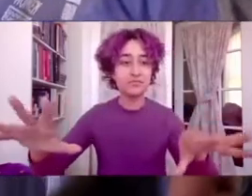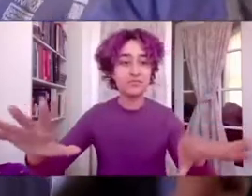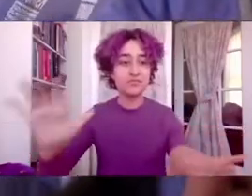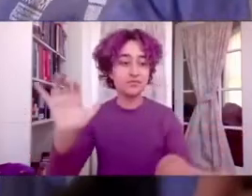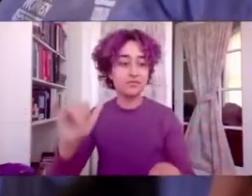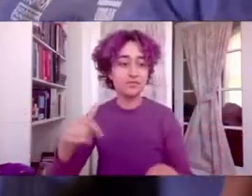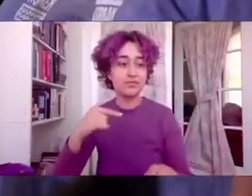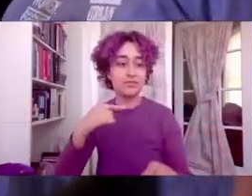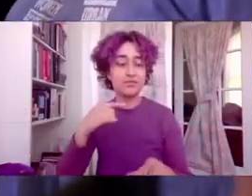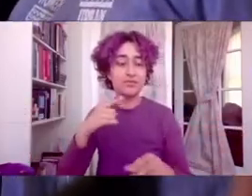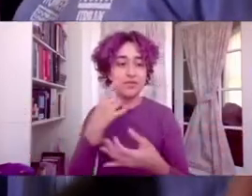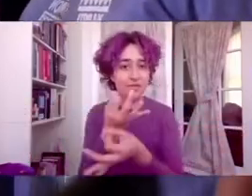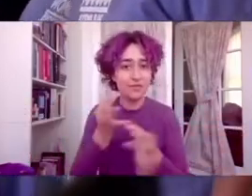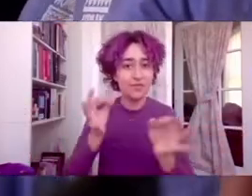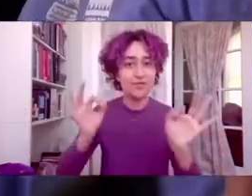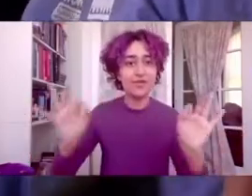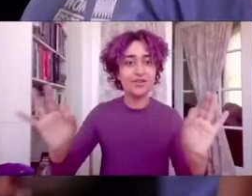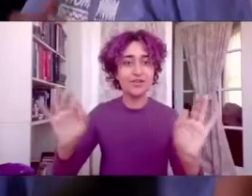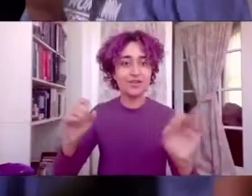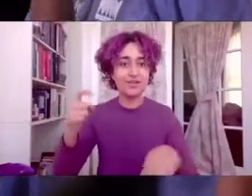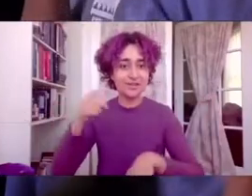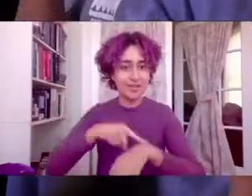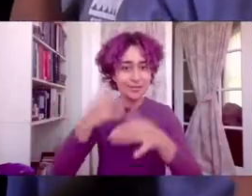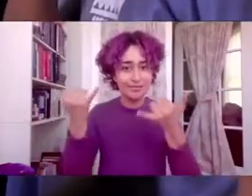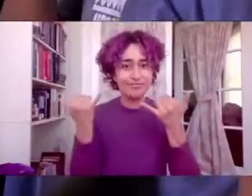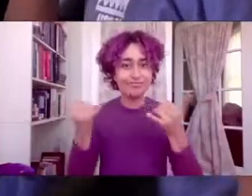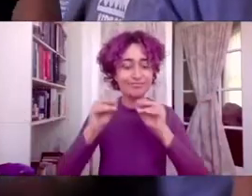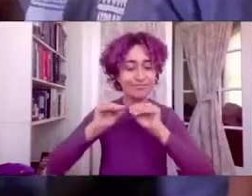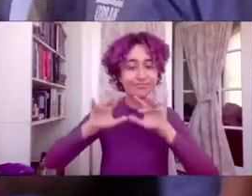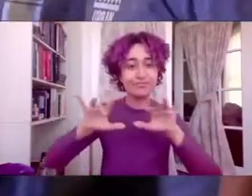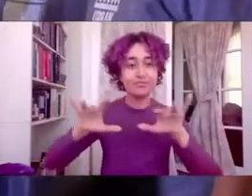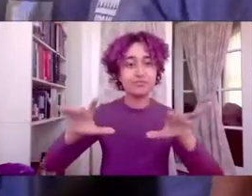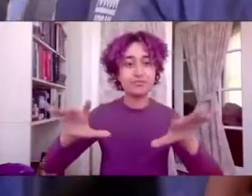That freedom time is now